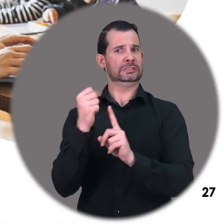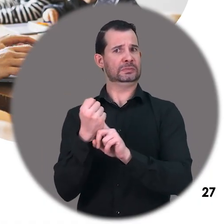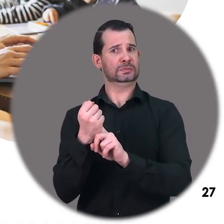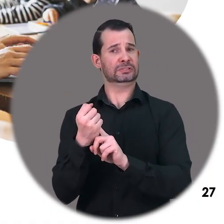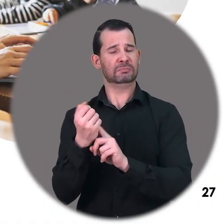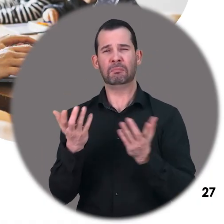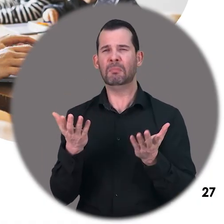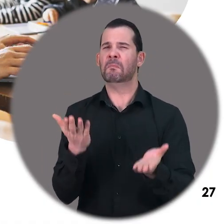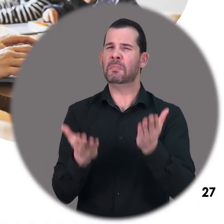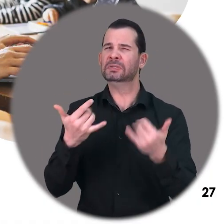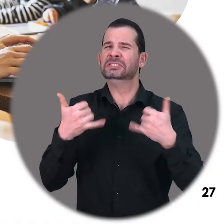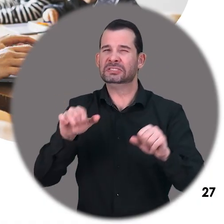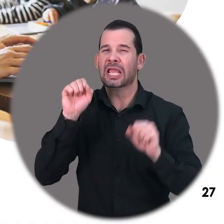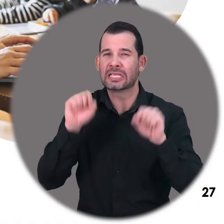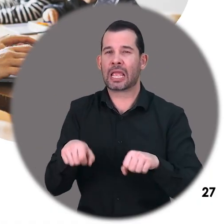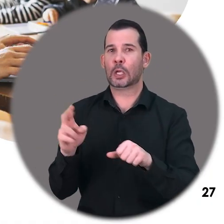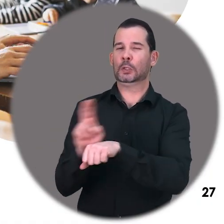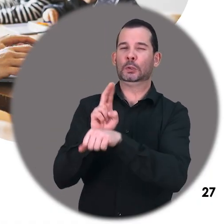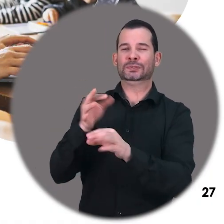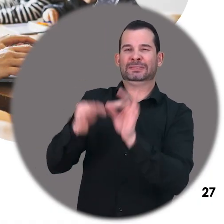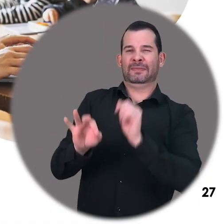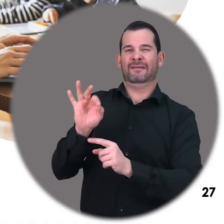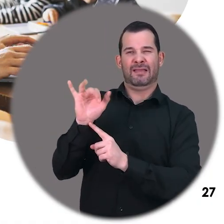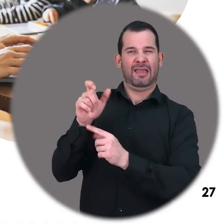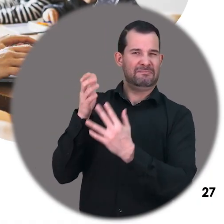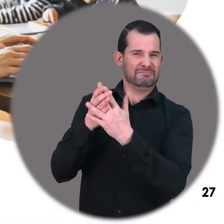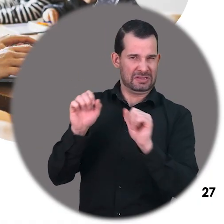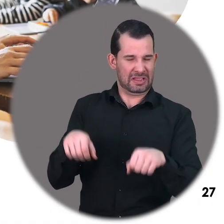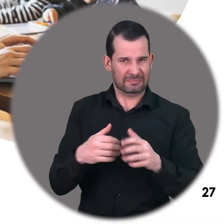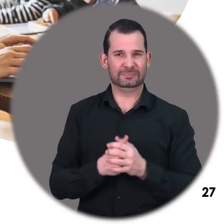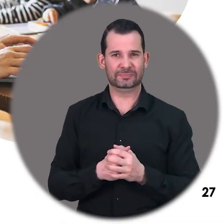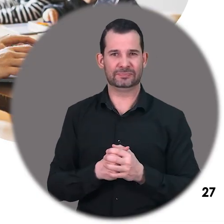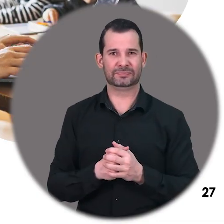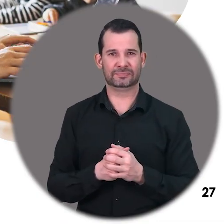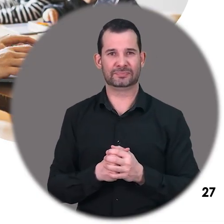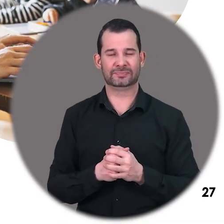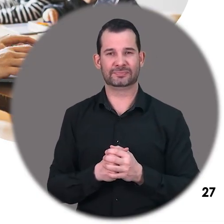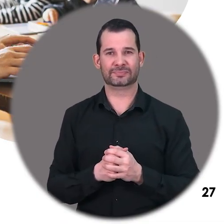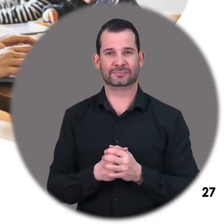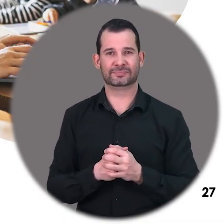and a simple tax situation, you may still be able to use SimpleFile.